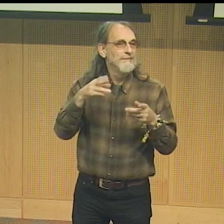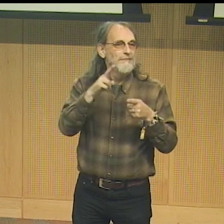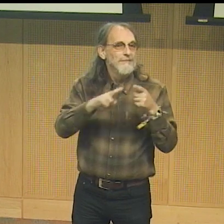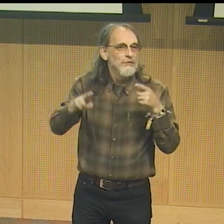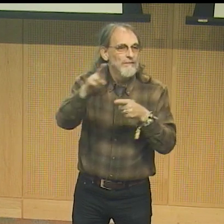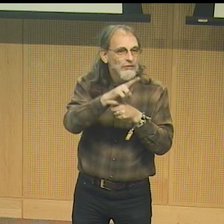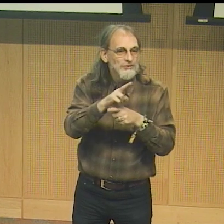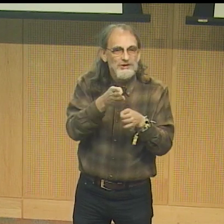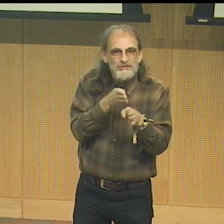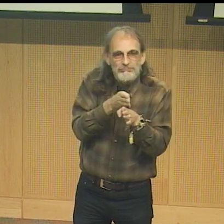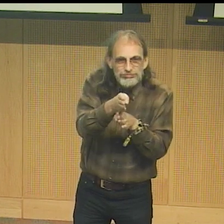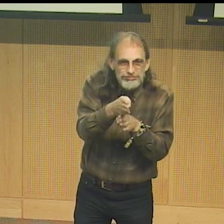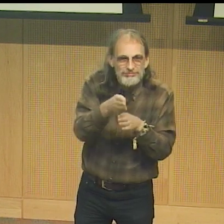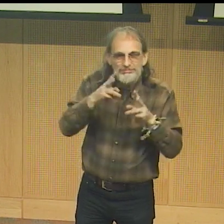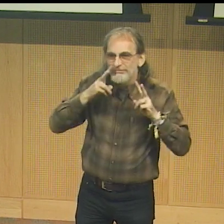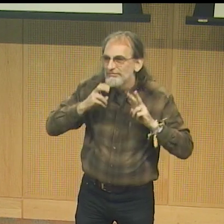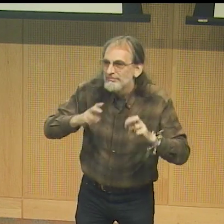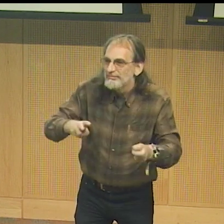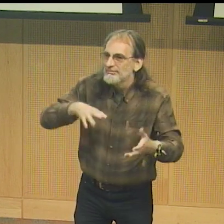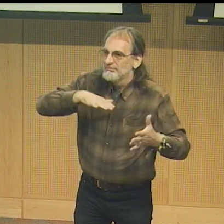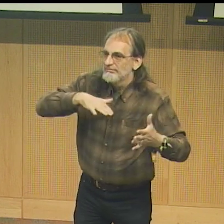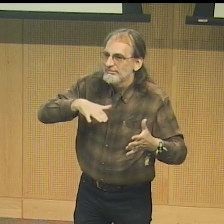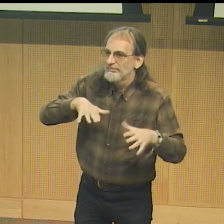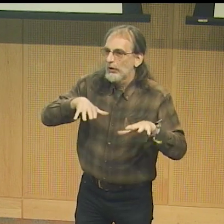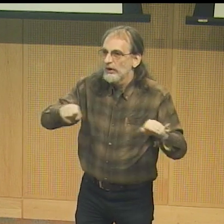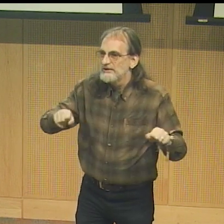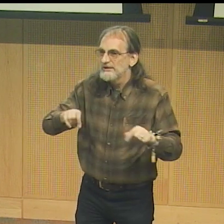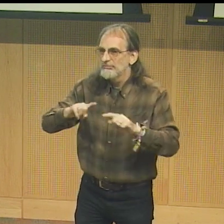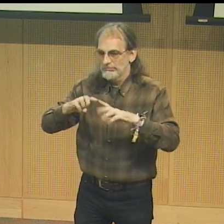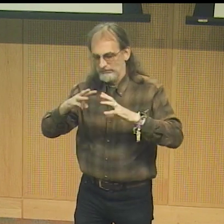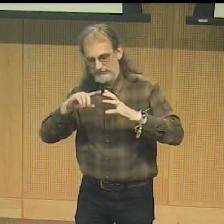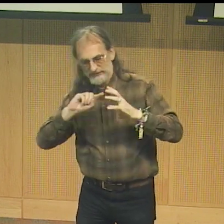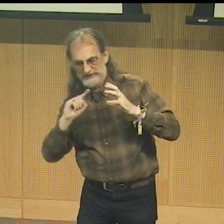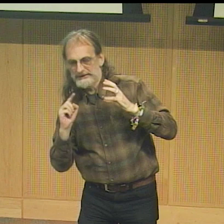linguistic approaches to other cultures' experiences